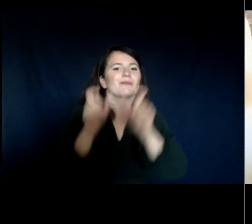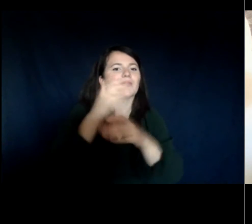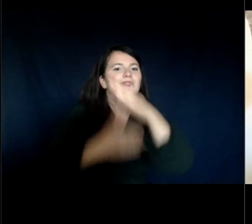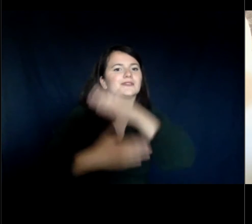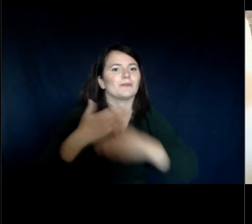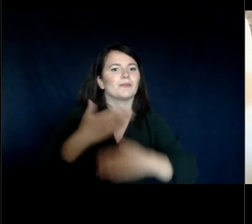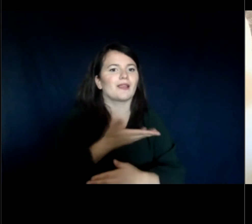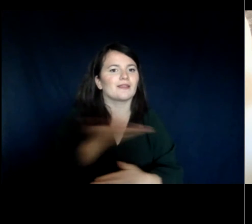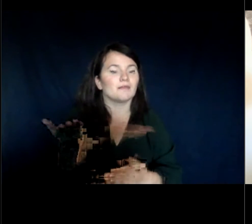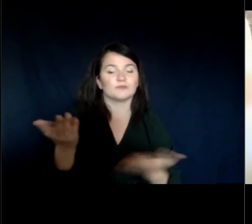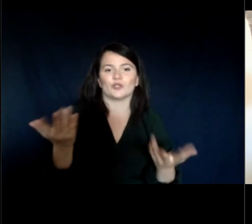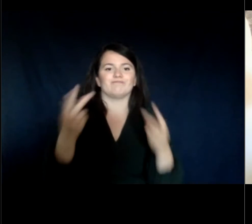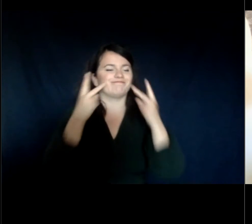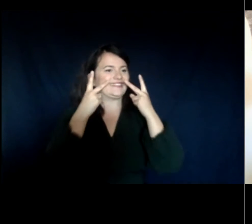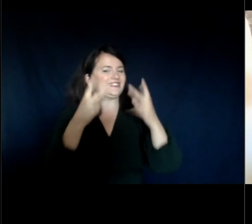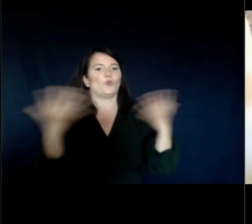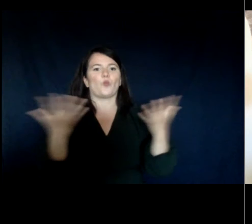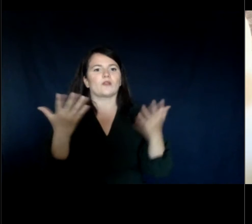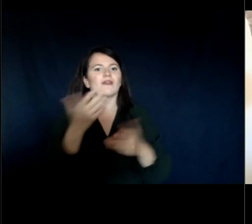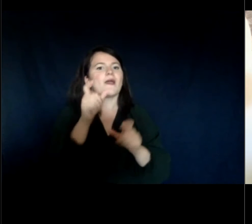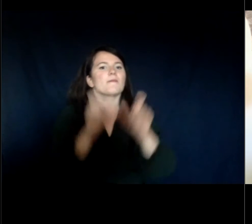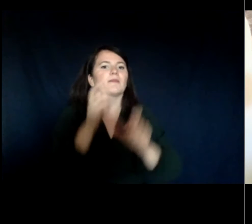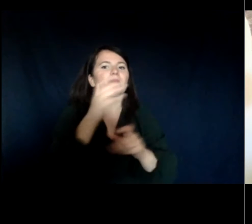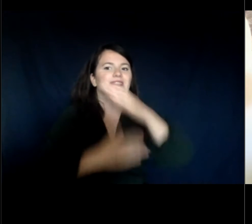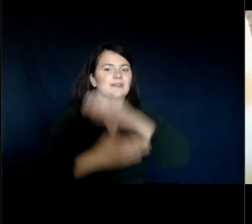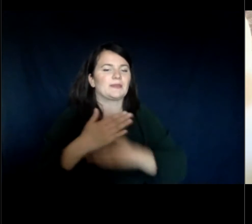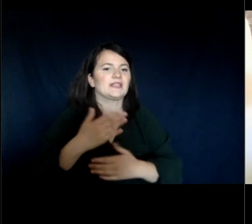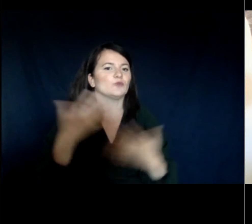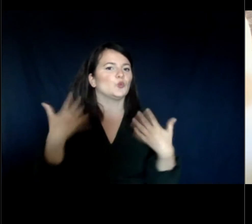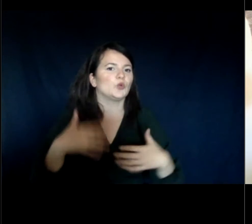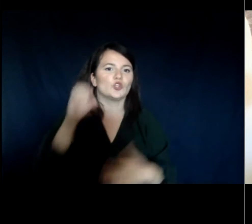that we're facing in Europe the deepest financial crisis